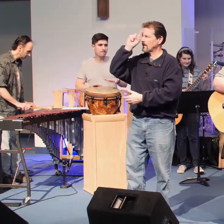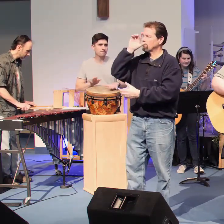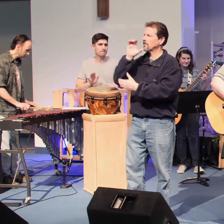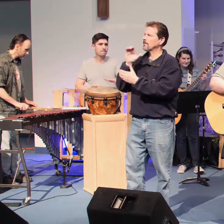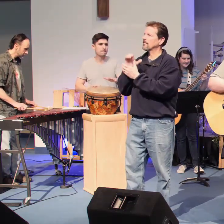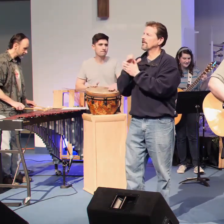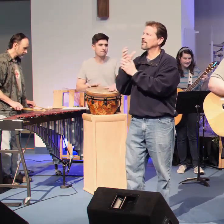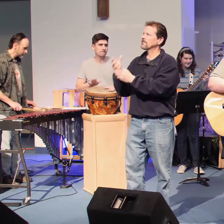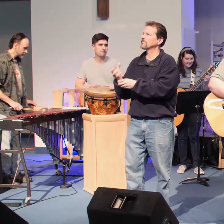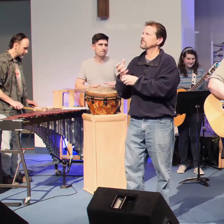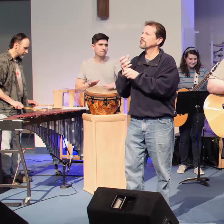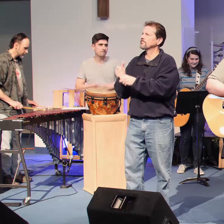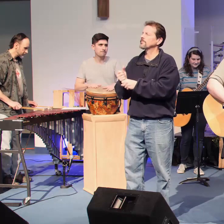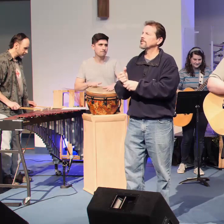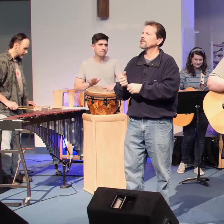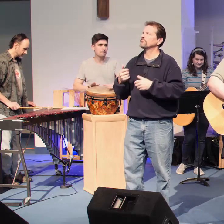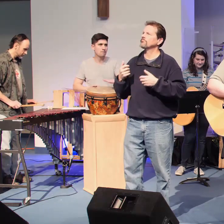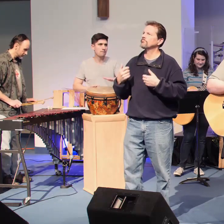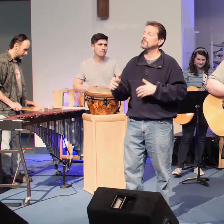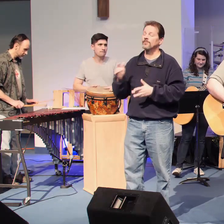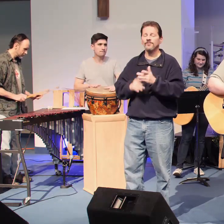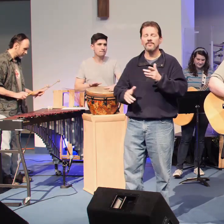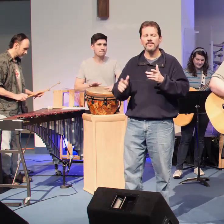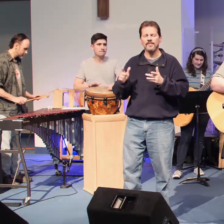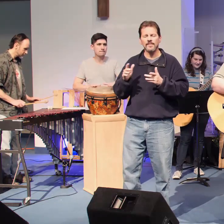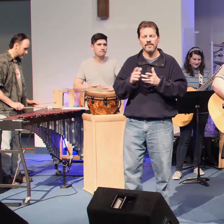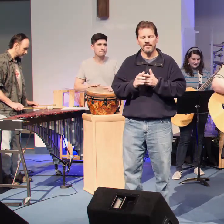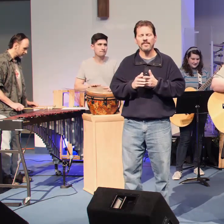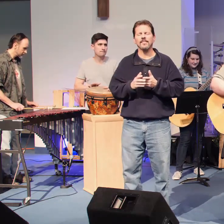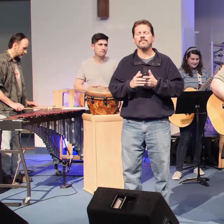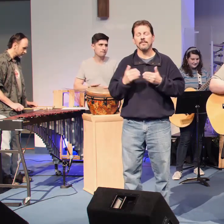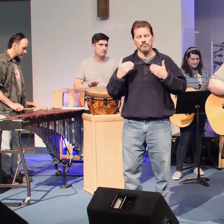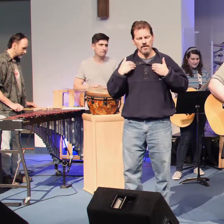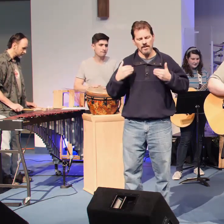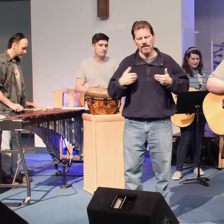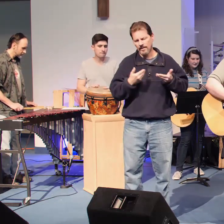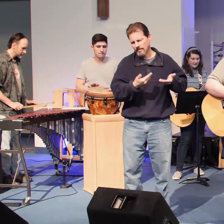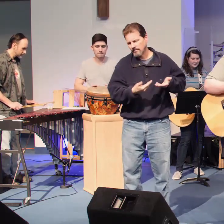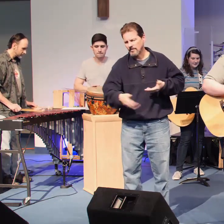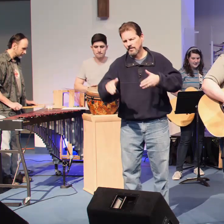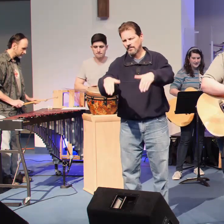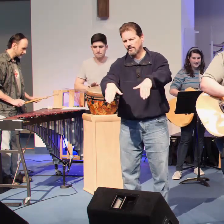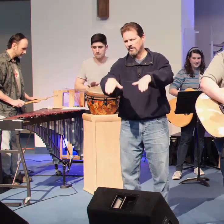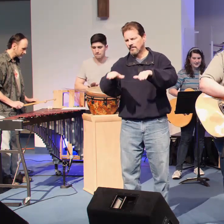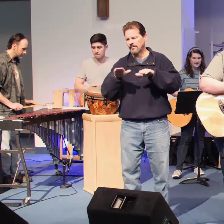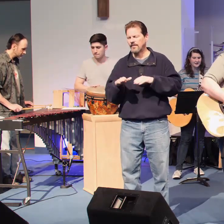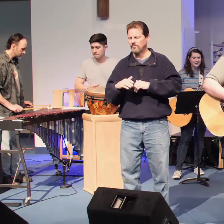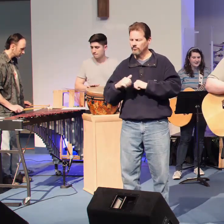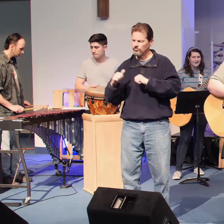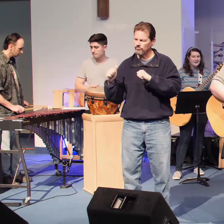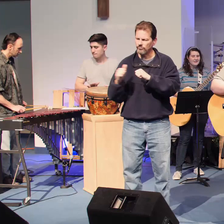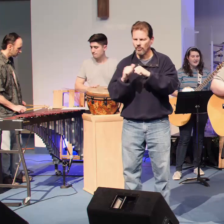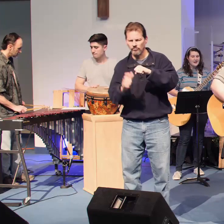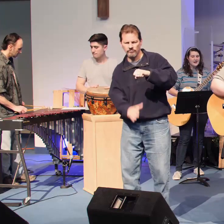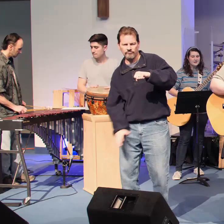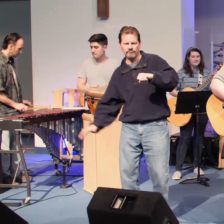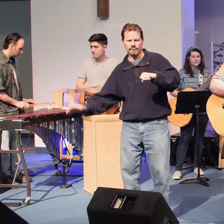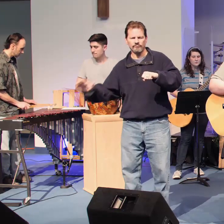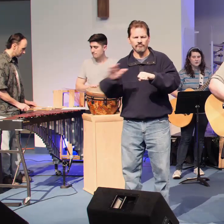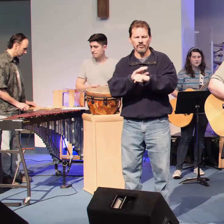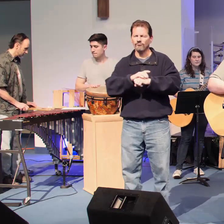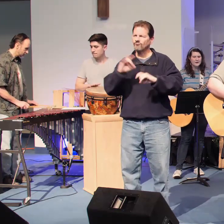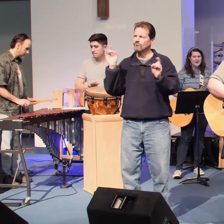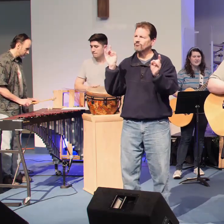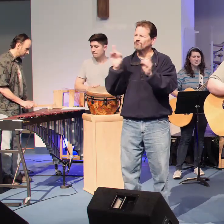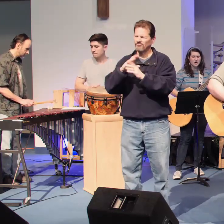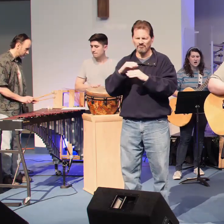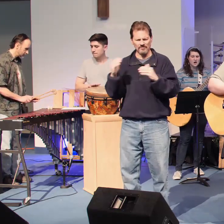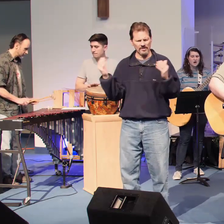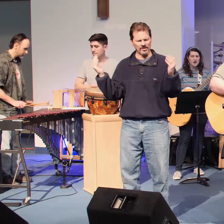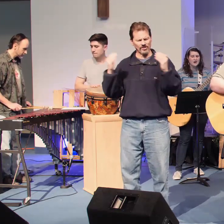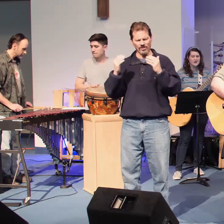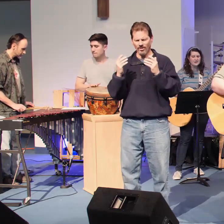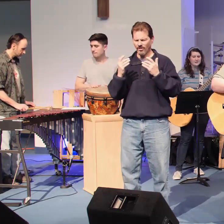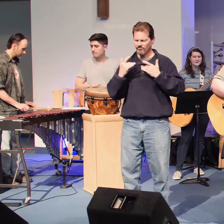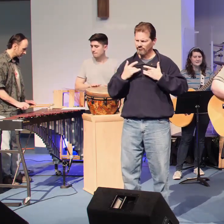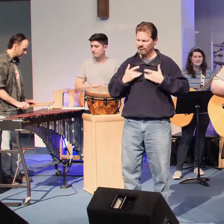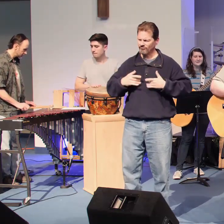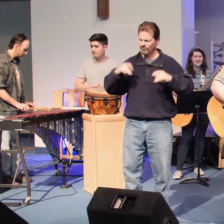There in the ground His body lay, Light of the world by darkness slain: